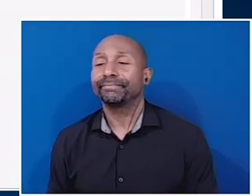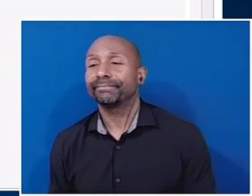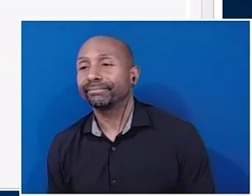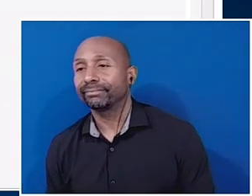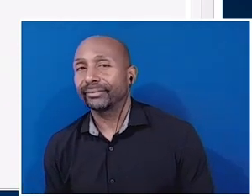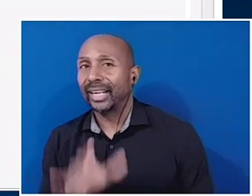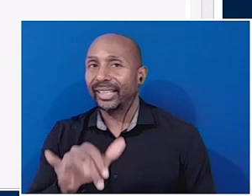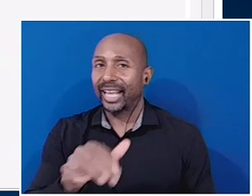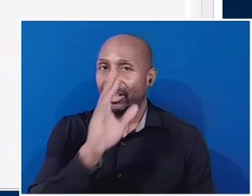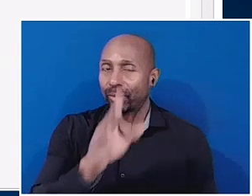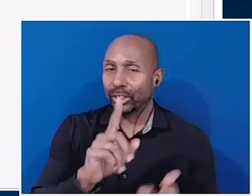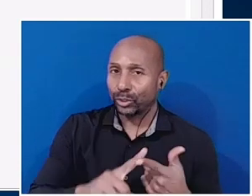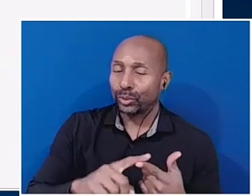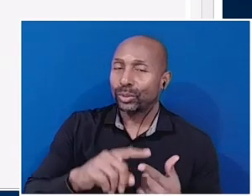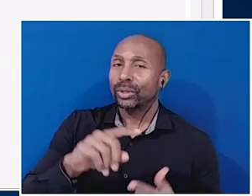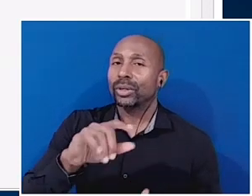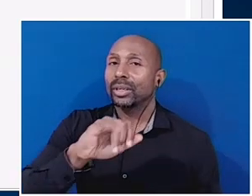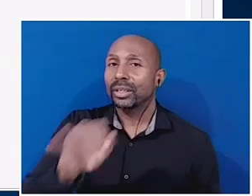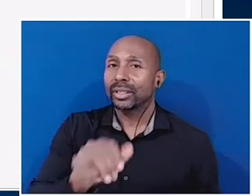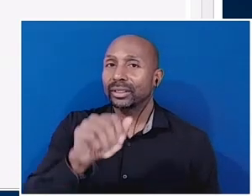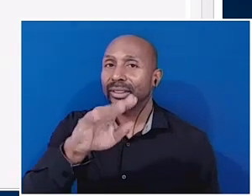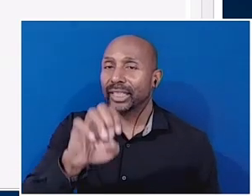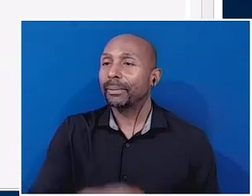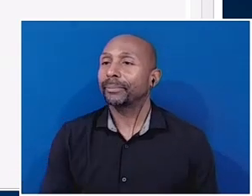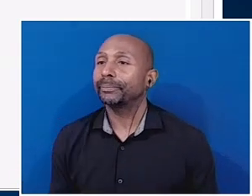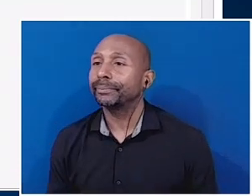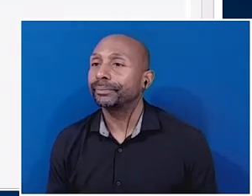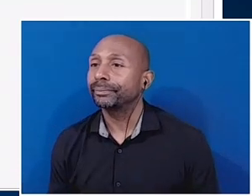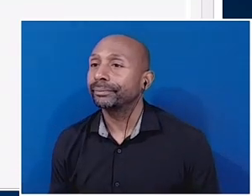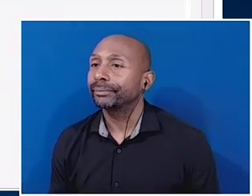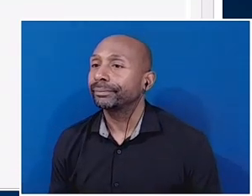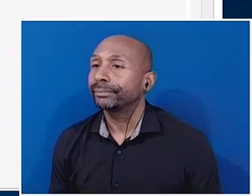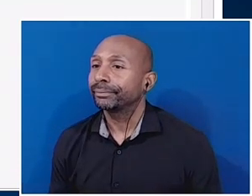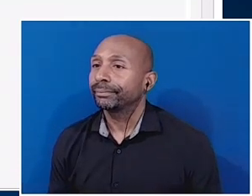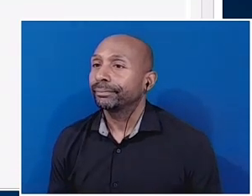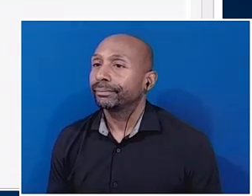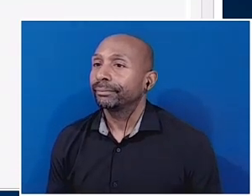Herman, do you want to weigh in? And Jamie we'll turn it over to you if you want to offer any insight.